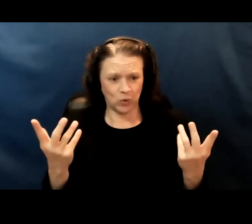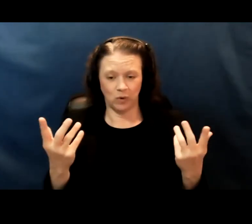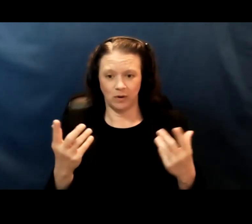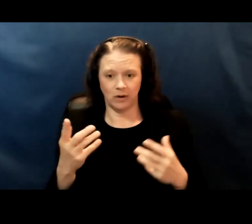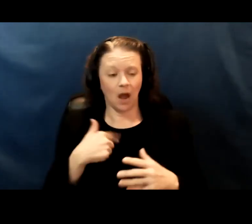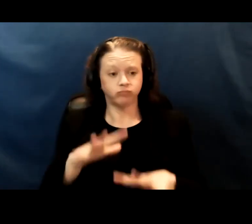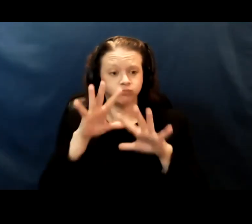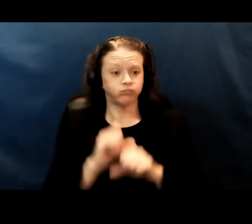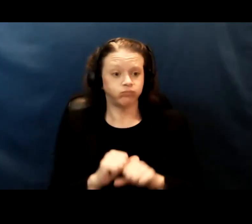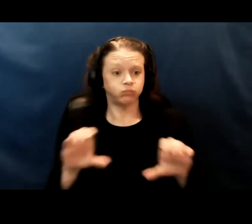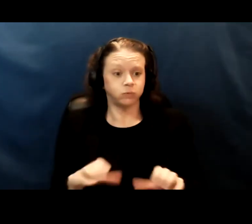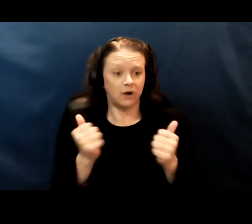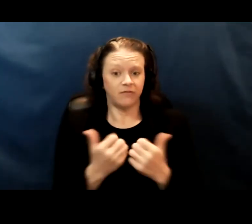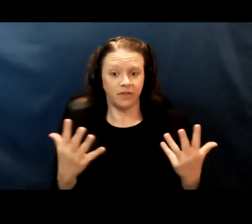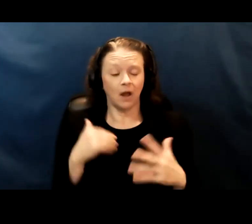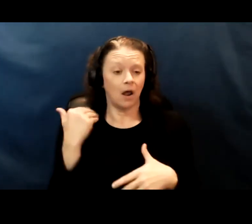do things, all ways to figure things out.